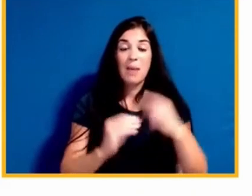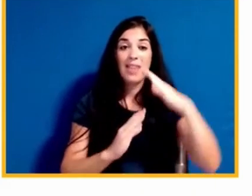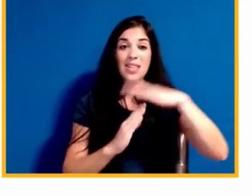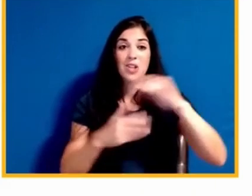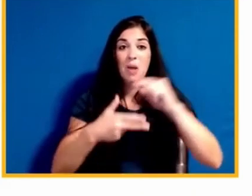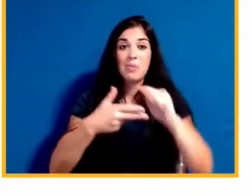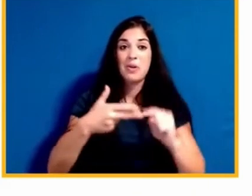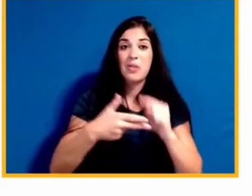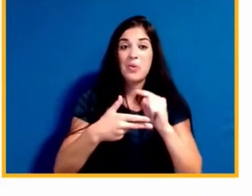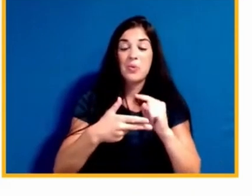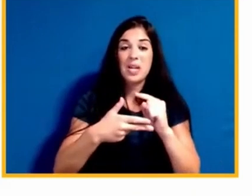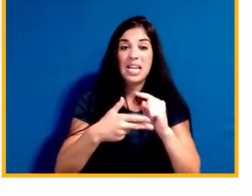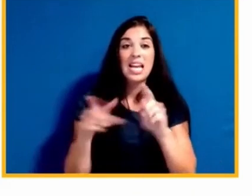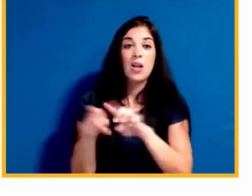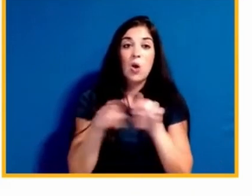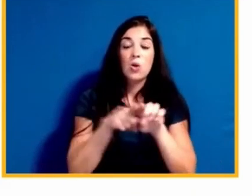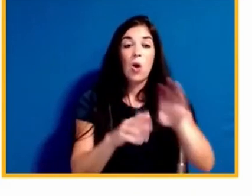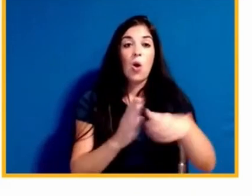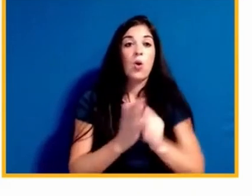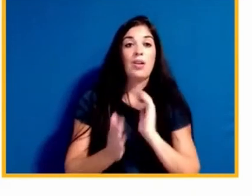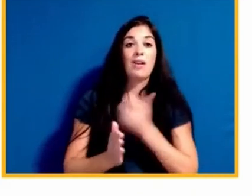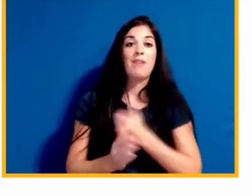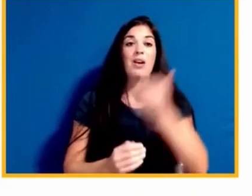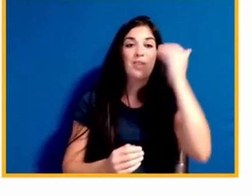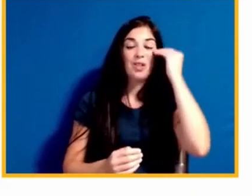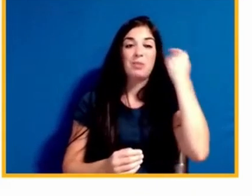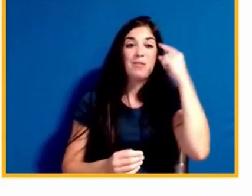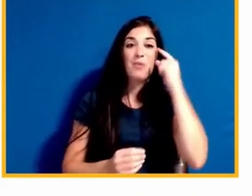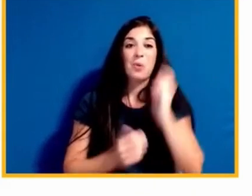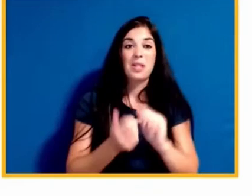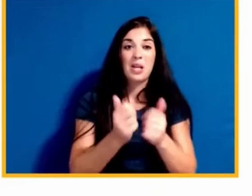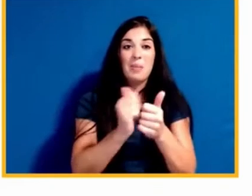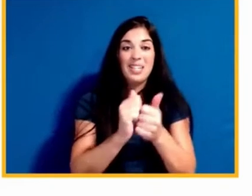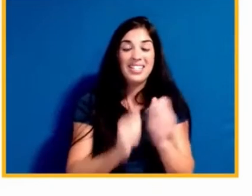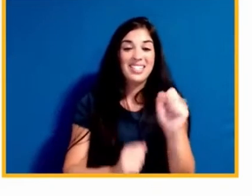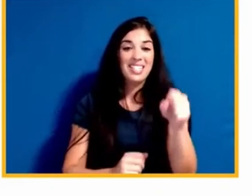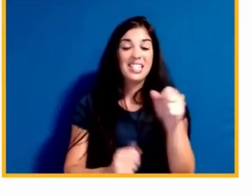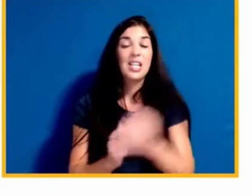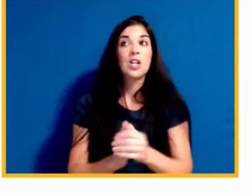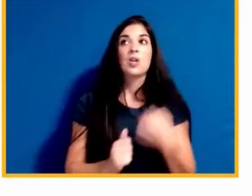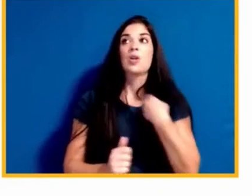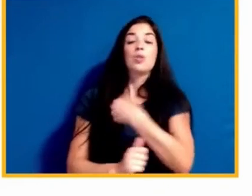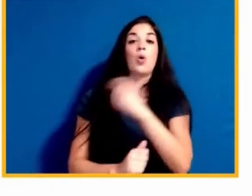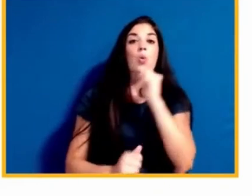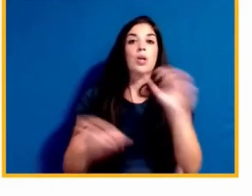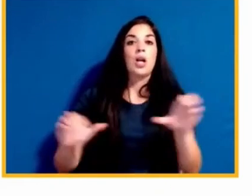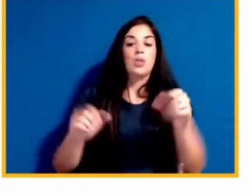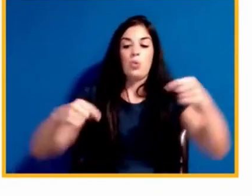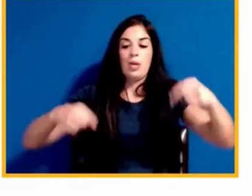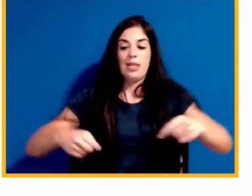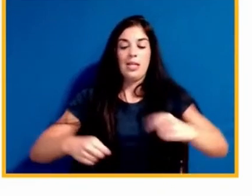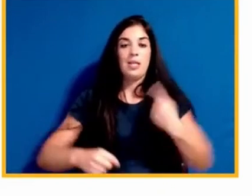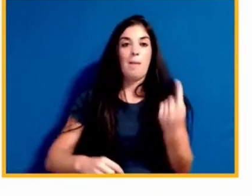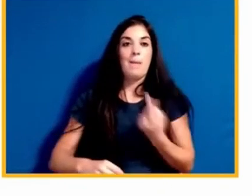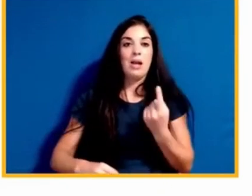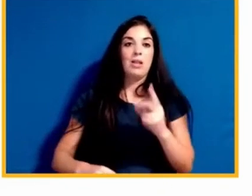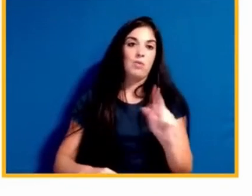as well as all of our acknowledgements for this competition because, you know we're not doing this ourselves. I mean we might be the ones on